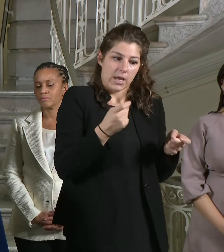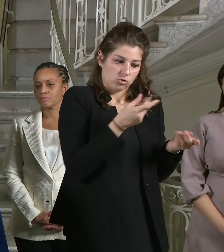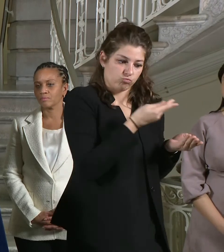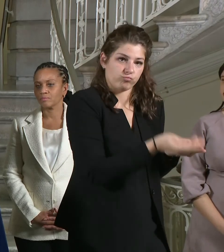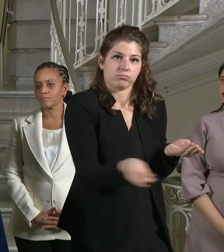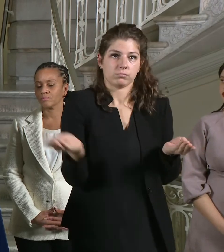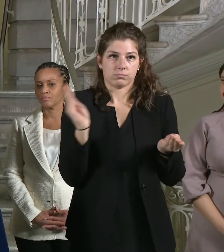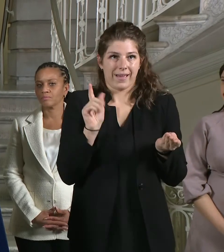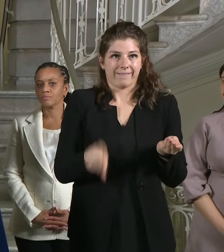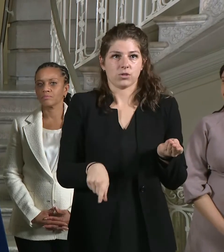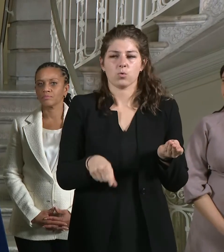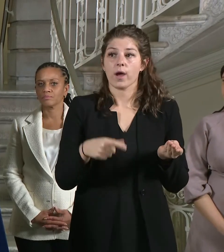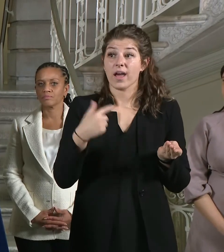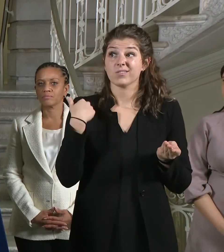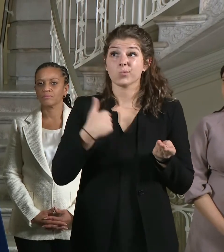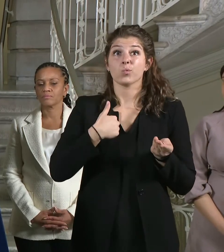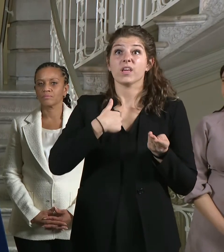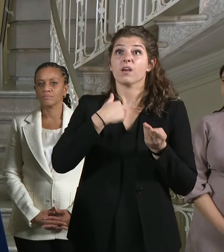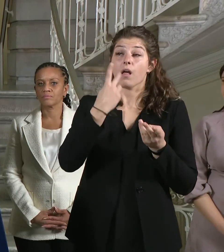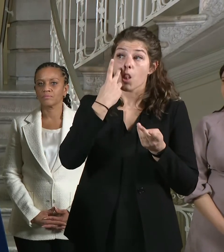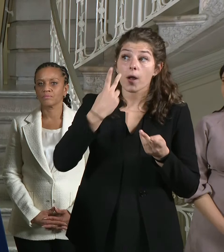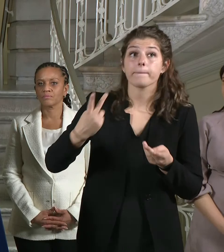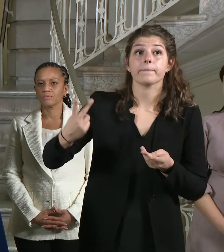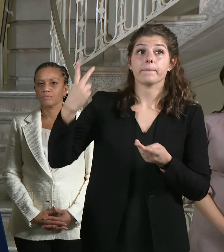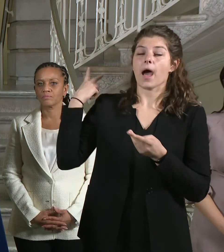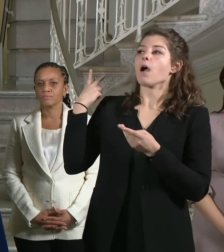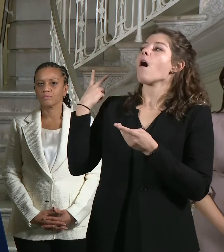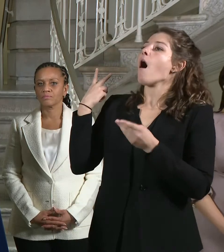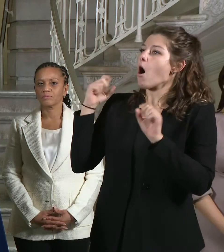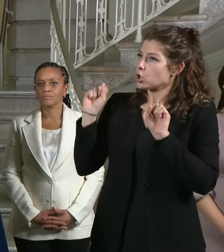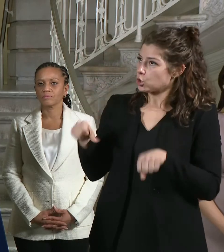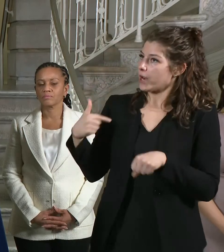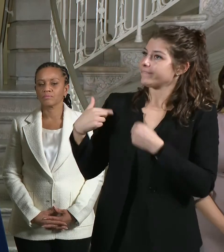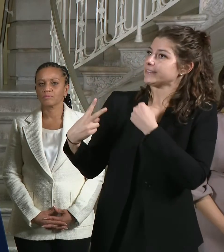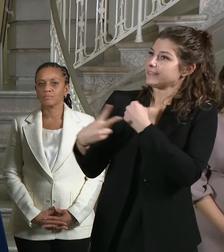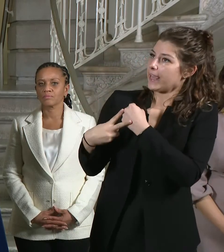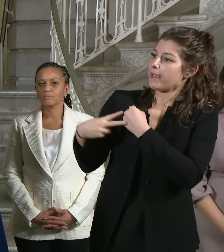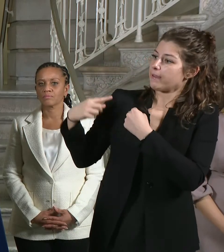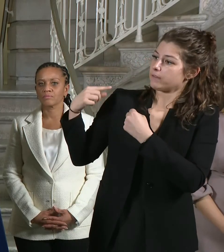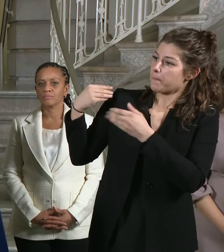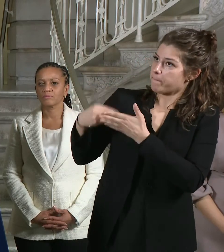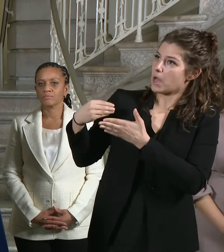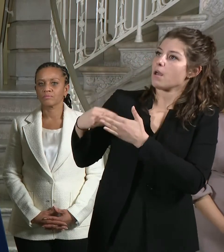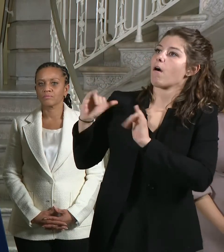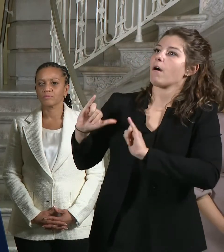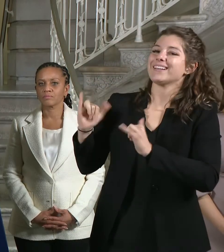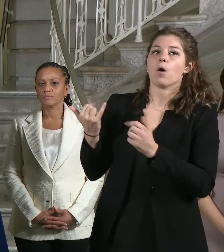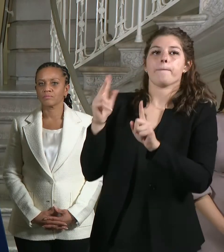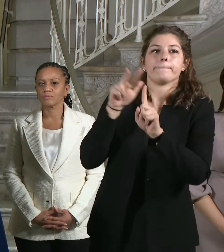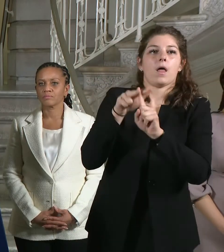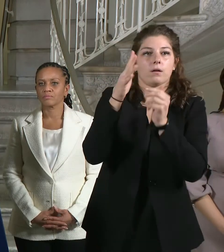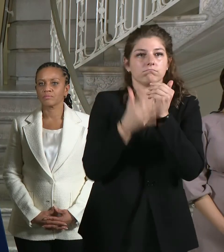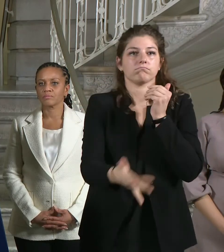THEORY OF MORE WITH LESS. WE HAVE TO DO BETTER THAN WHAT WE HAVE AND WE BELIEVE